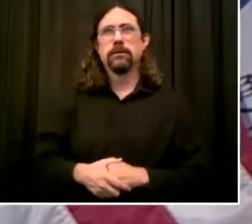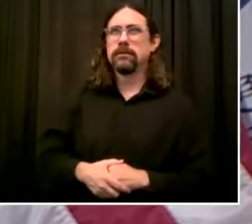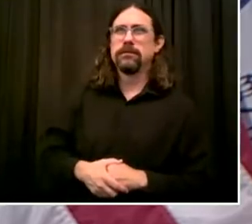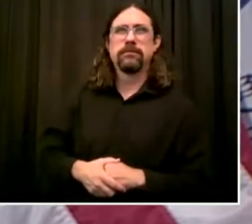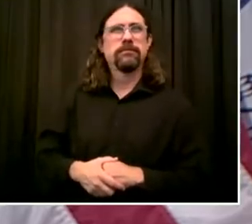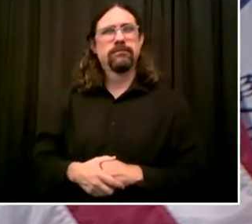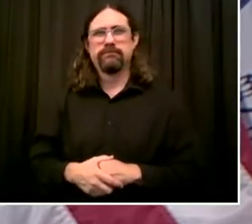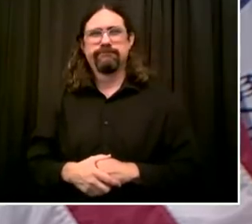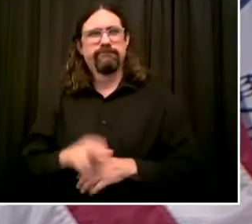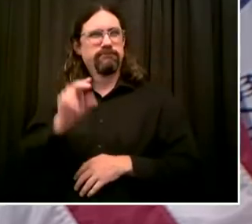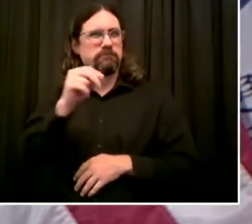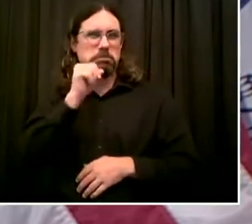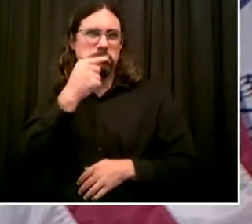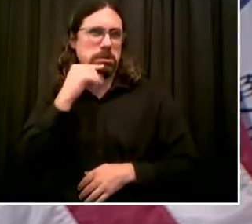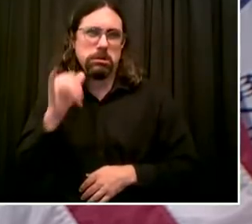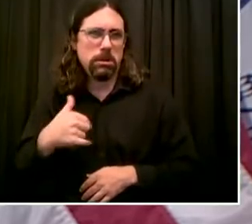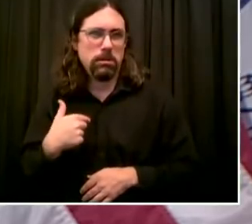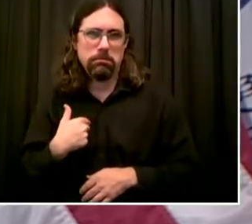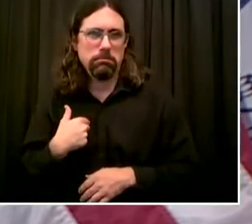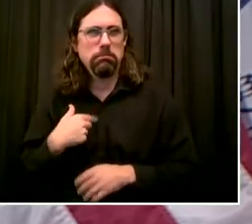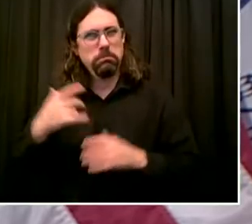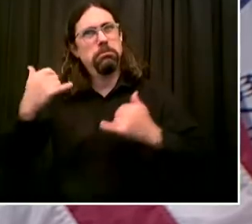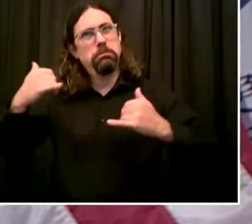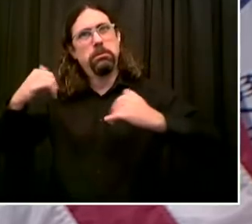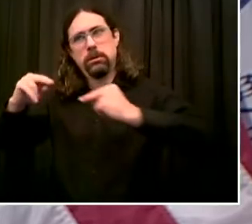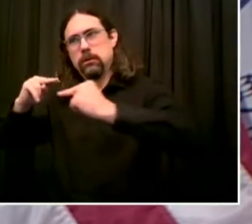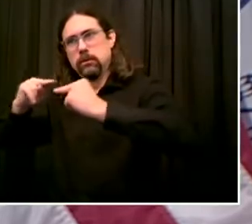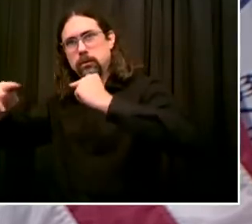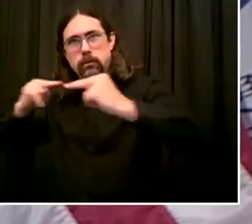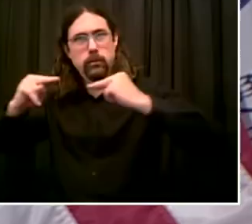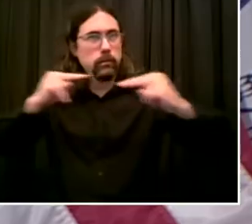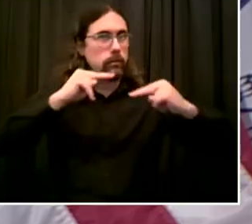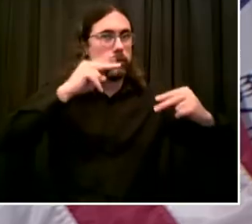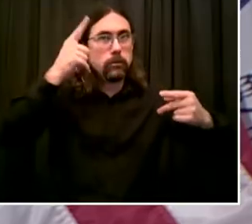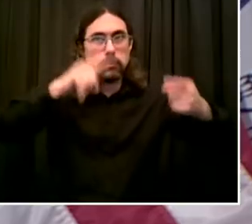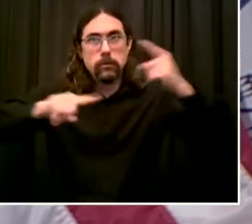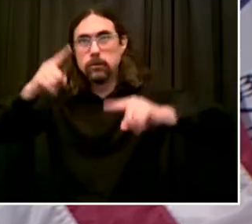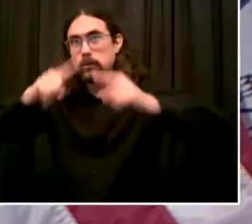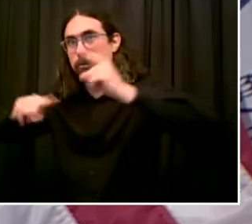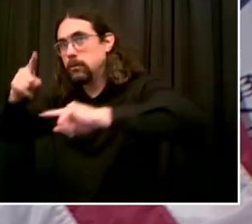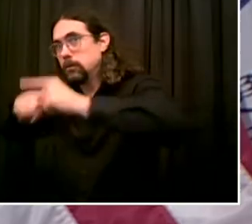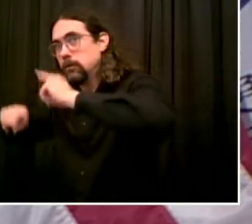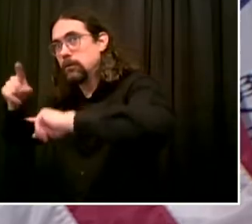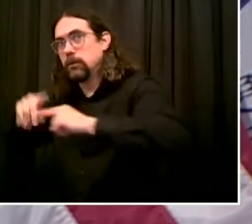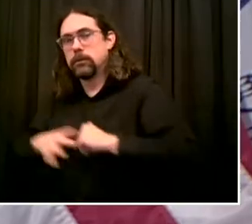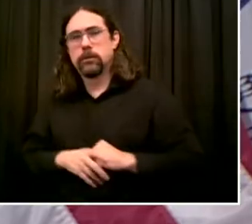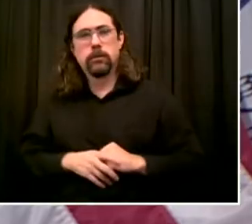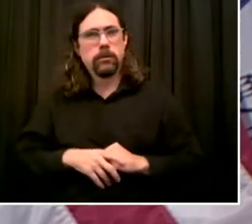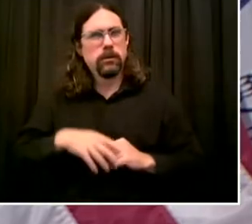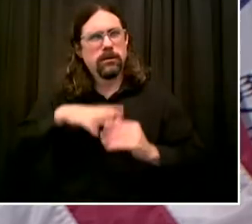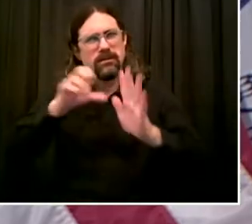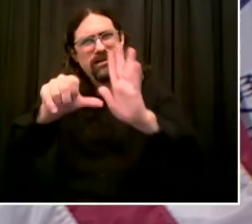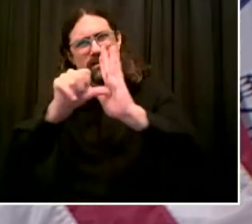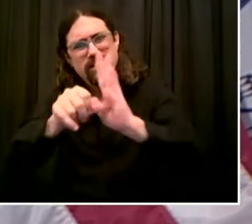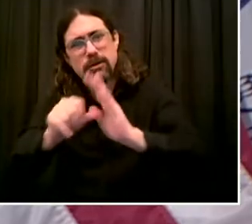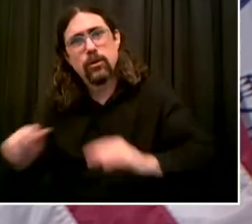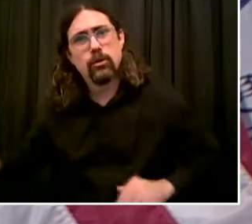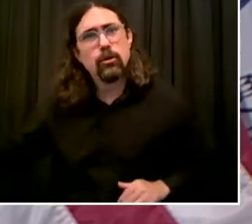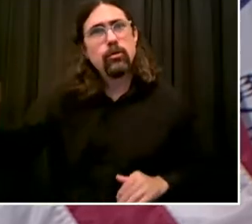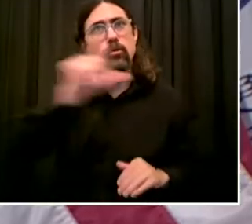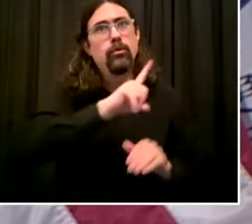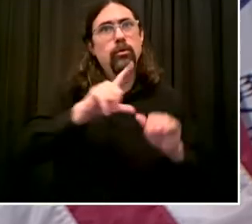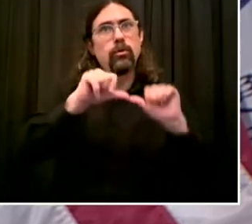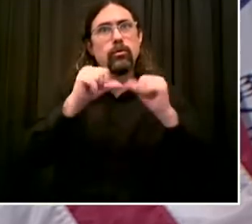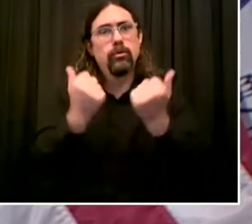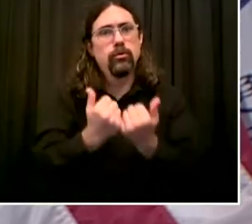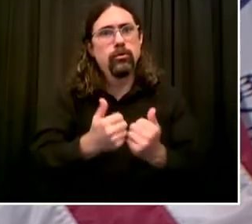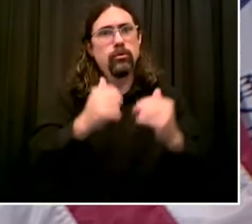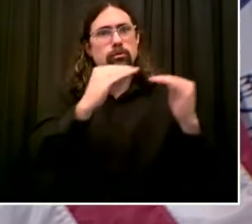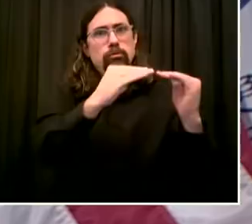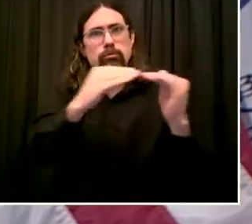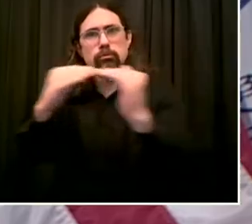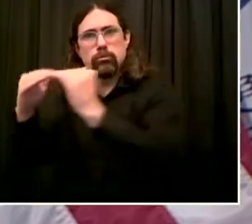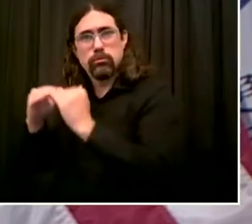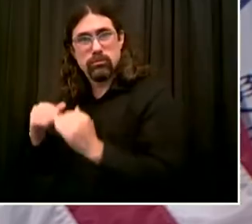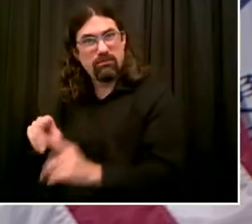DEALING WITH THE SPECIFIC